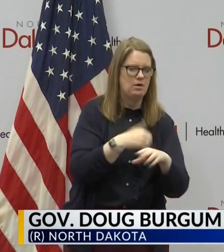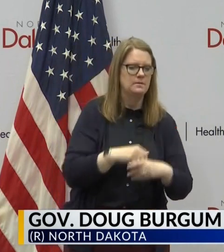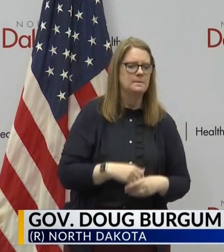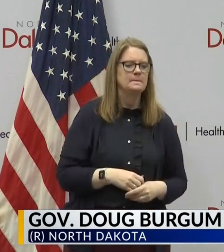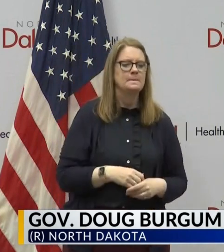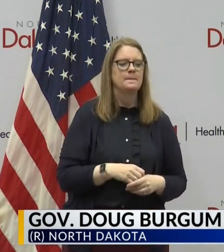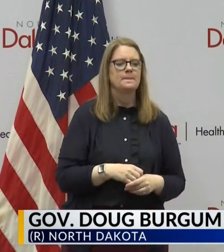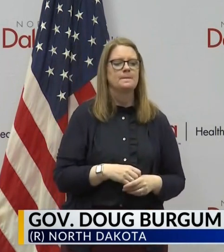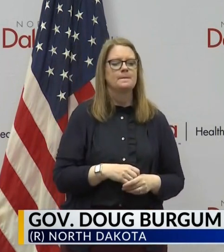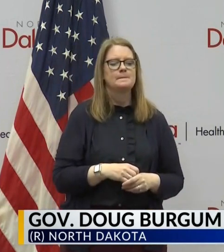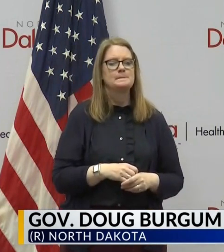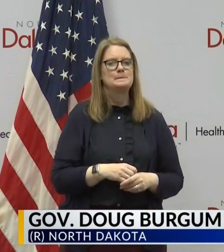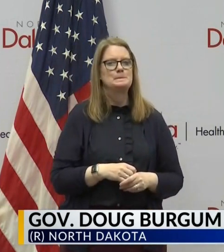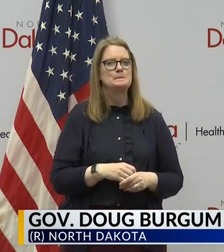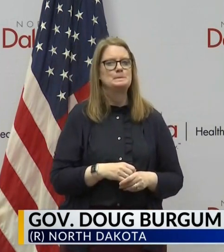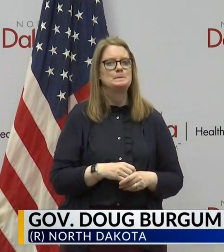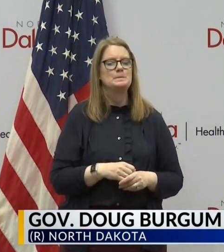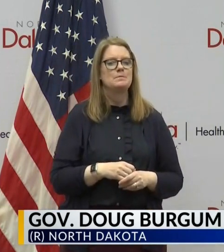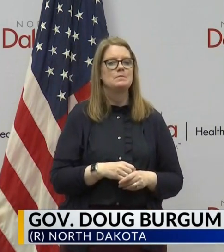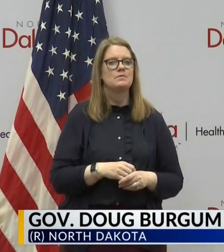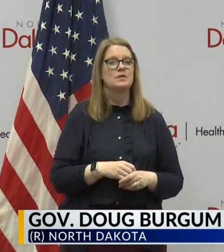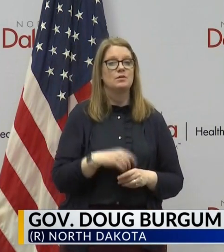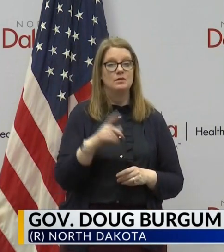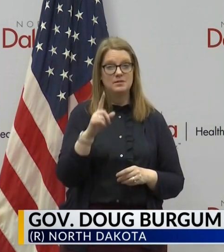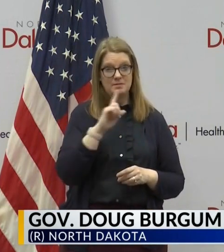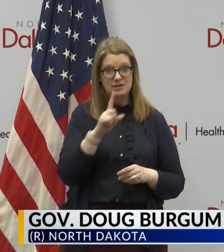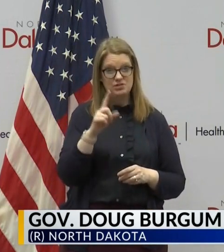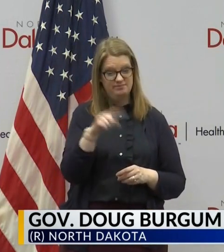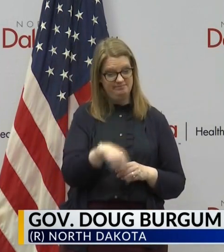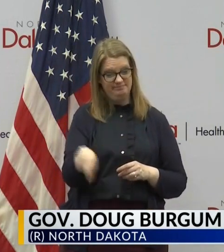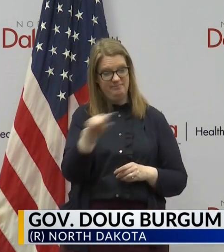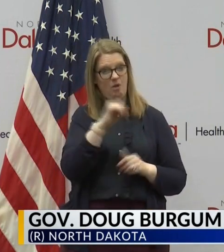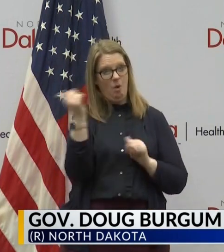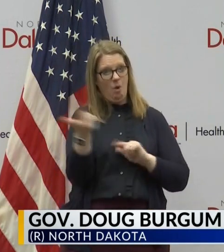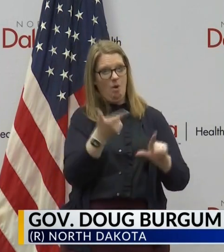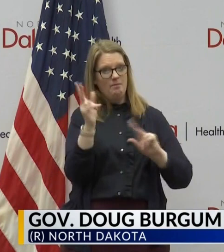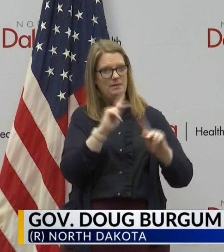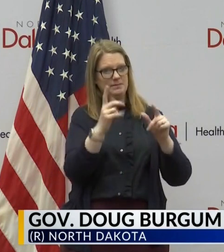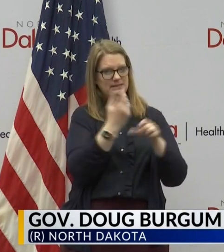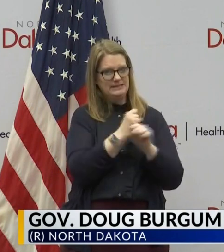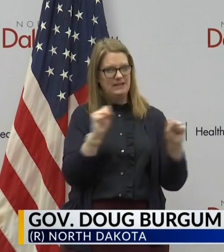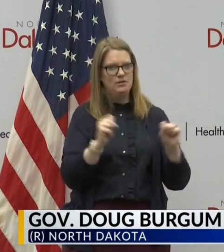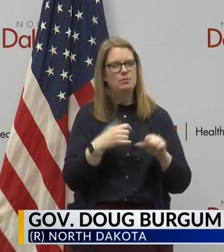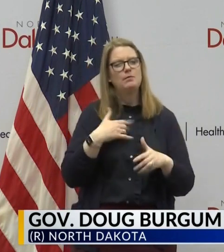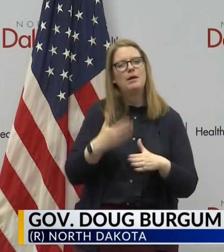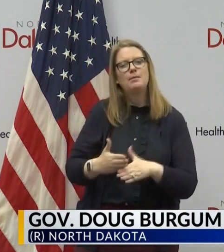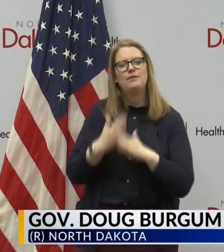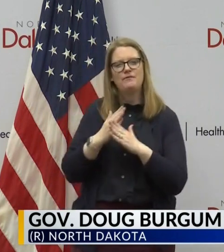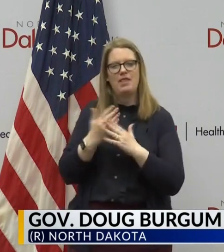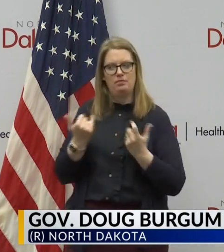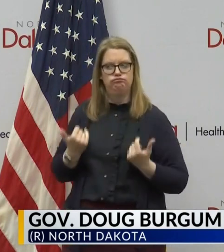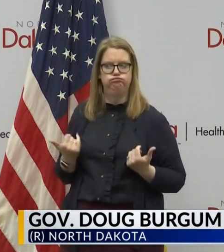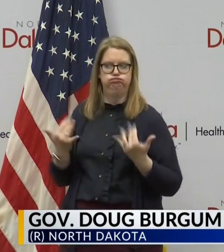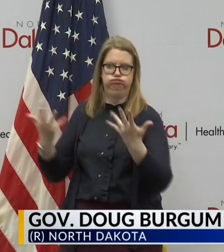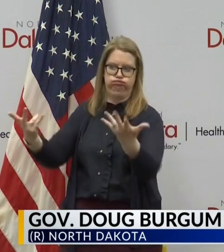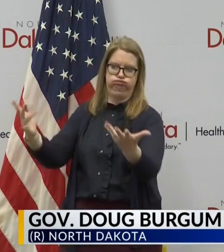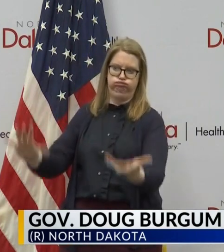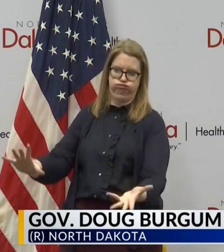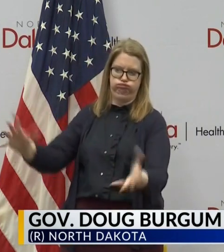SOMETIMES DOUBLING AS EMS HELP THAT THEY'RE ALERTED AHEAD OF TIME, AND WE ALSO, AGAIN, WANT TO MAKE SURE THAT WE'RE CONSIDERING THE SAFETY OF ALL